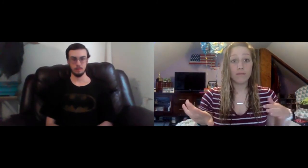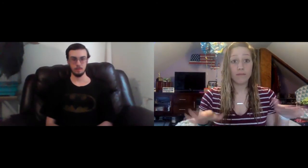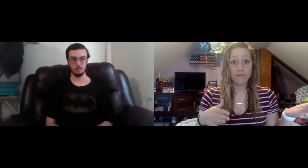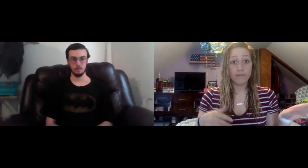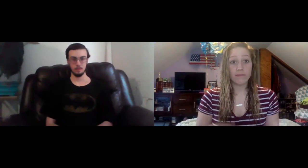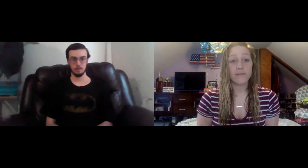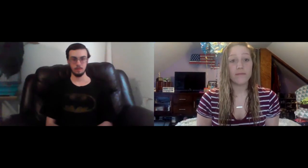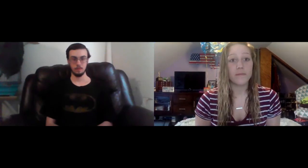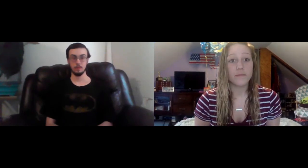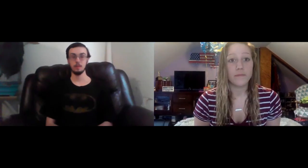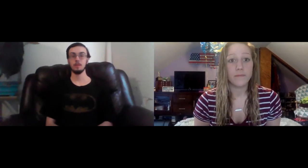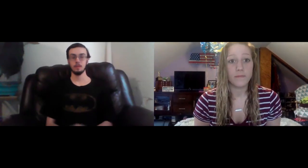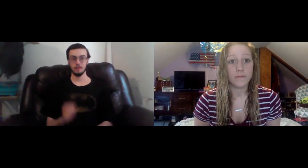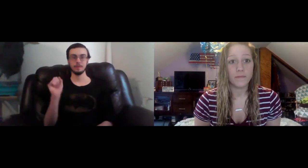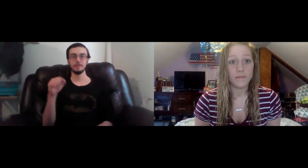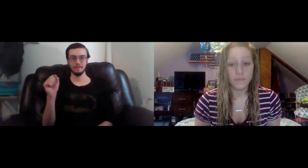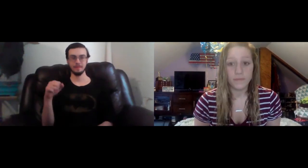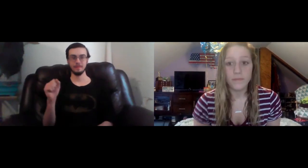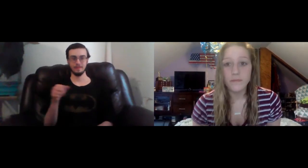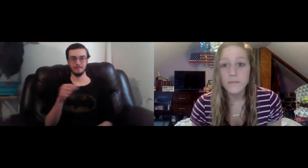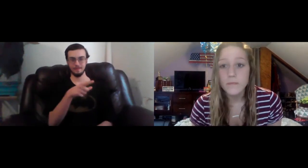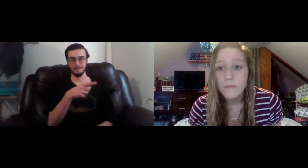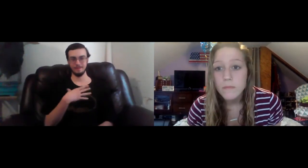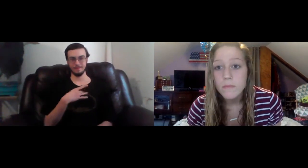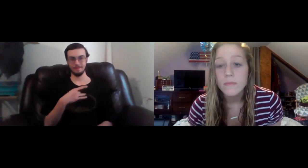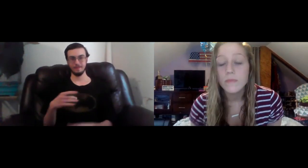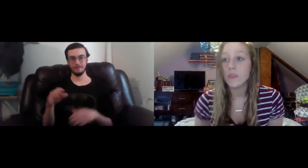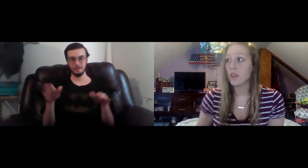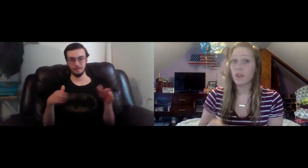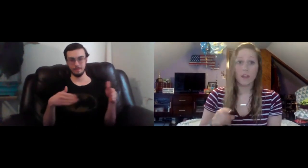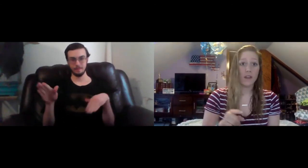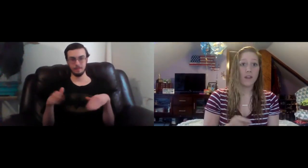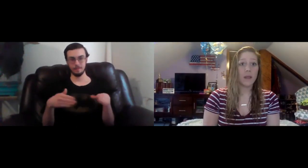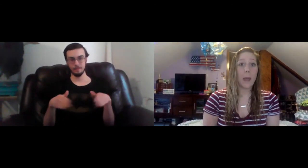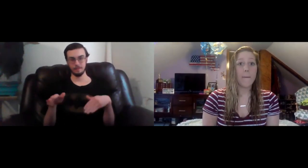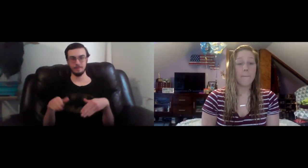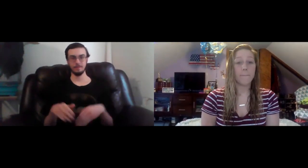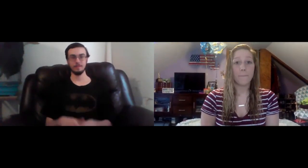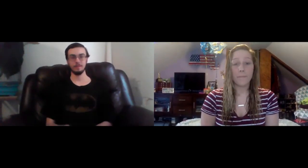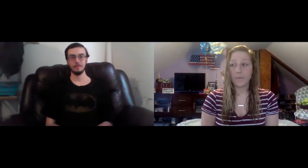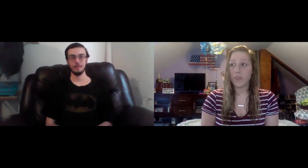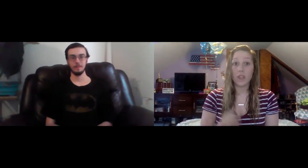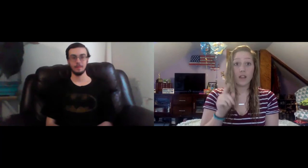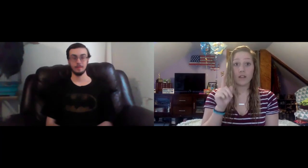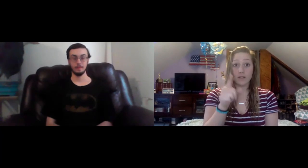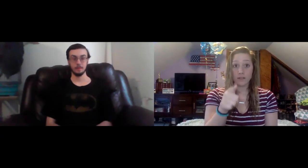And, students really enjoy that because otherwise, they feel alone in an online course. So, Zoom is a great solution to that.